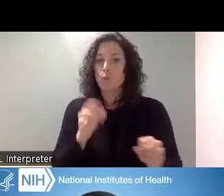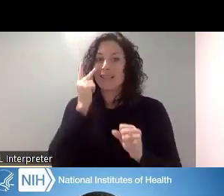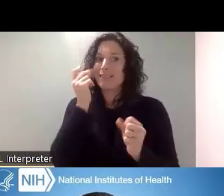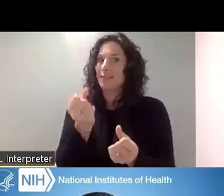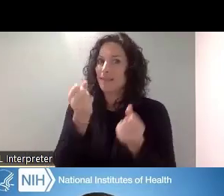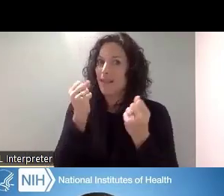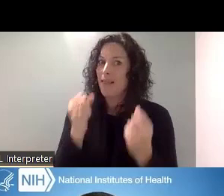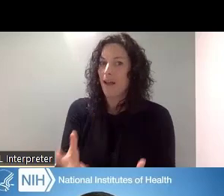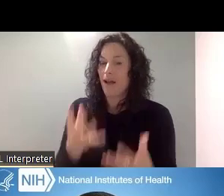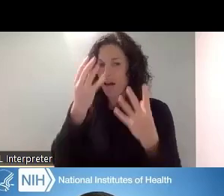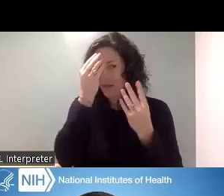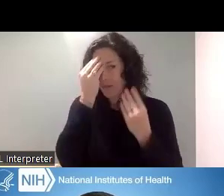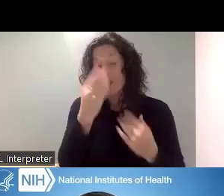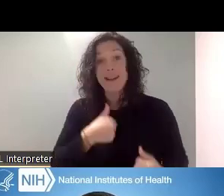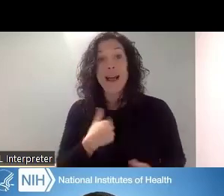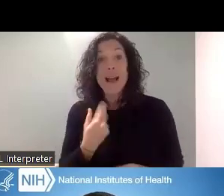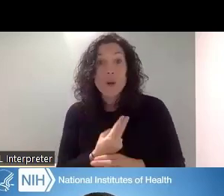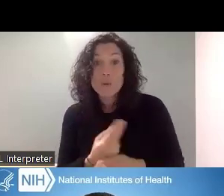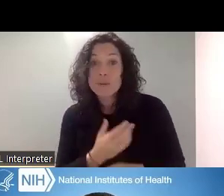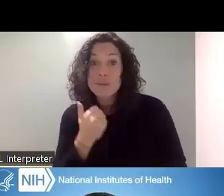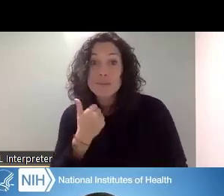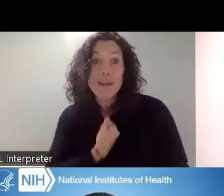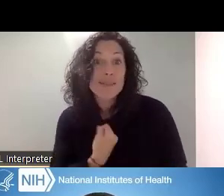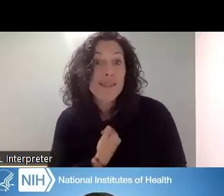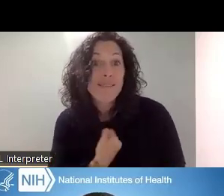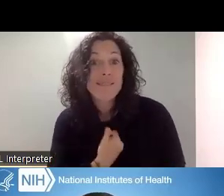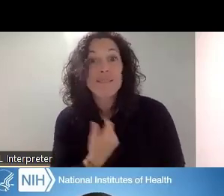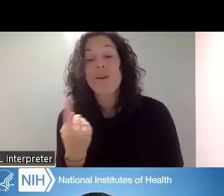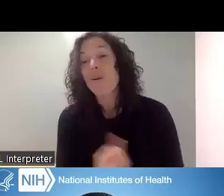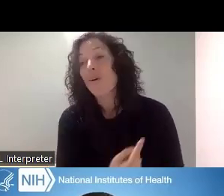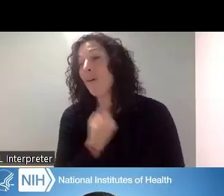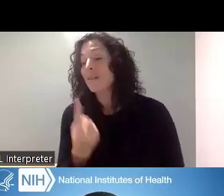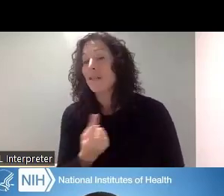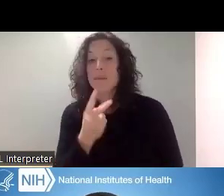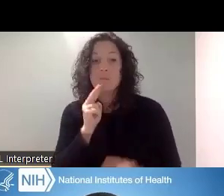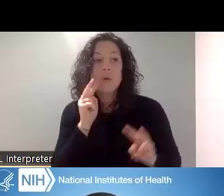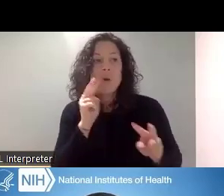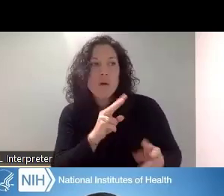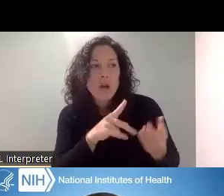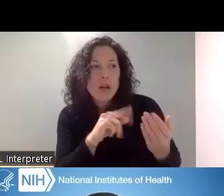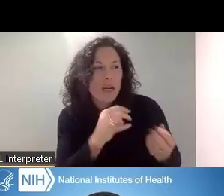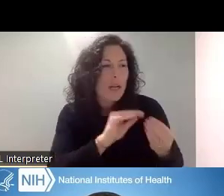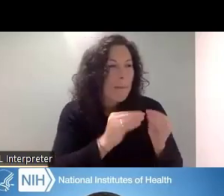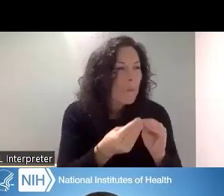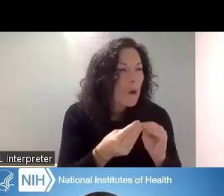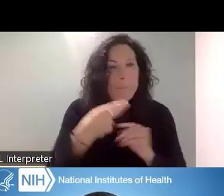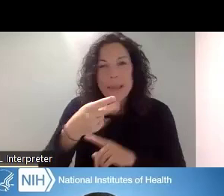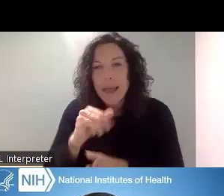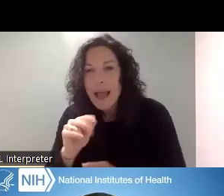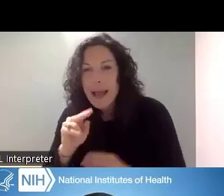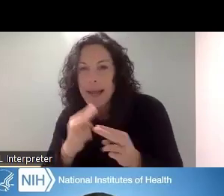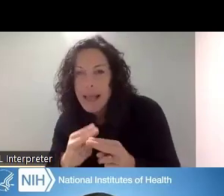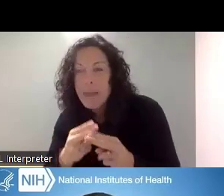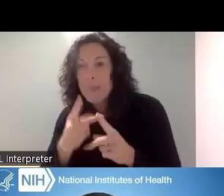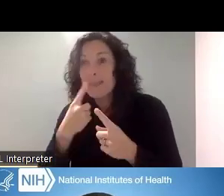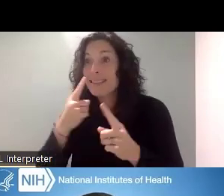I use this all the time myself. You can look at project numbers, PI names. You can find out success rates